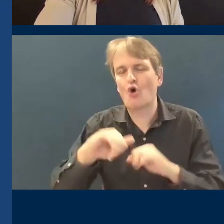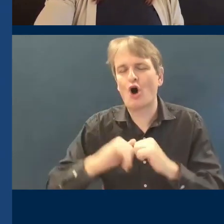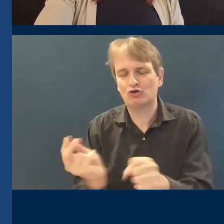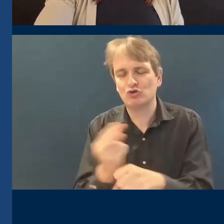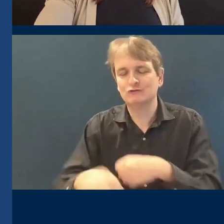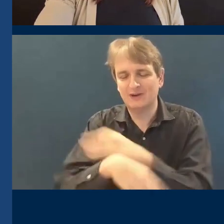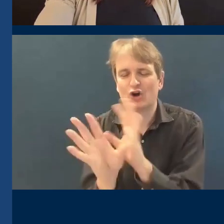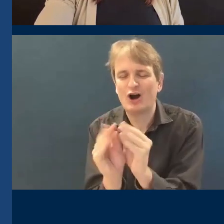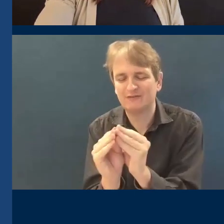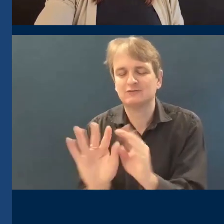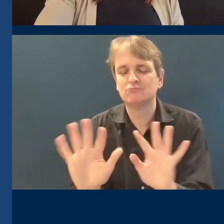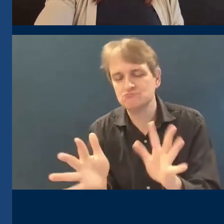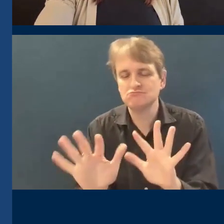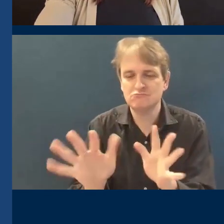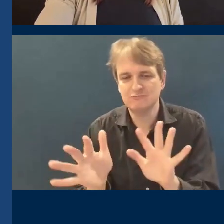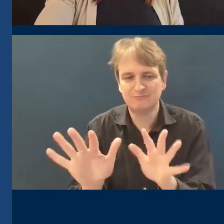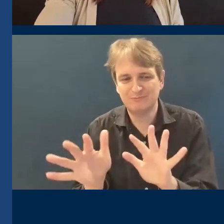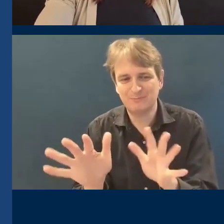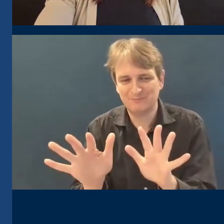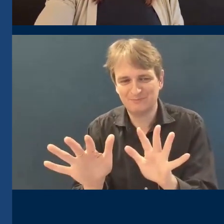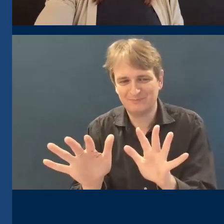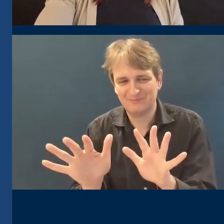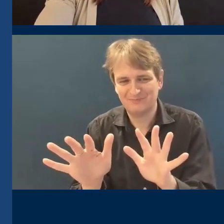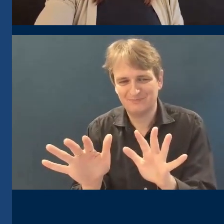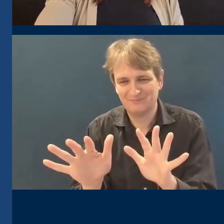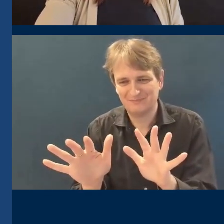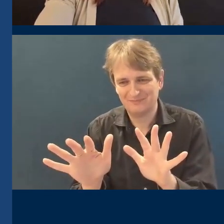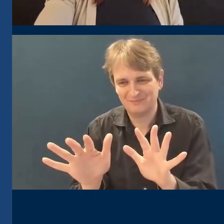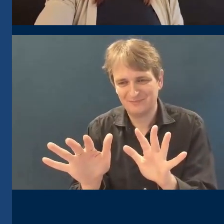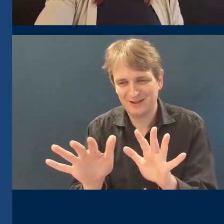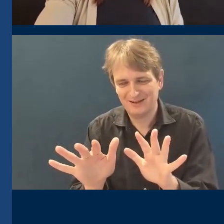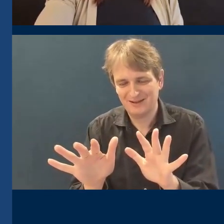And people are starting to be a lot more aware of how to use video conferencing mostly.